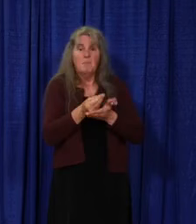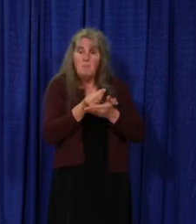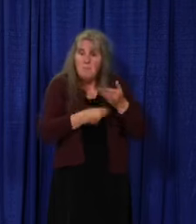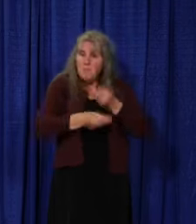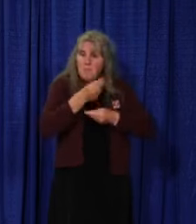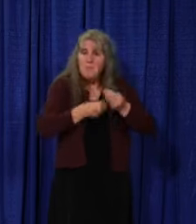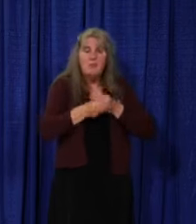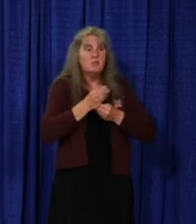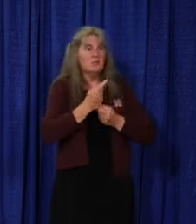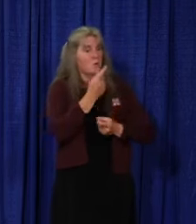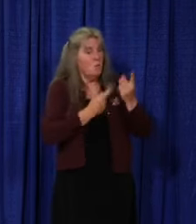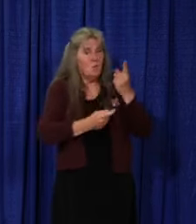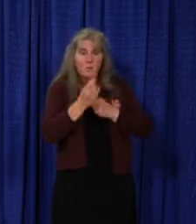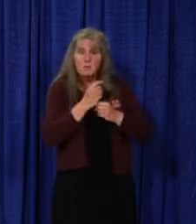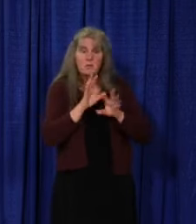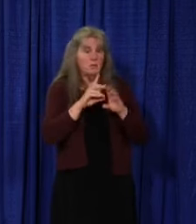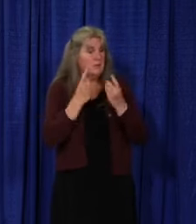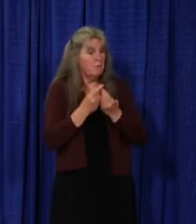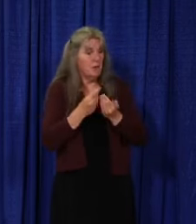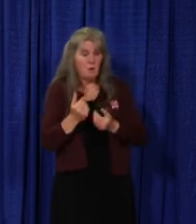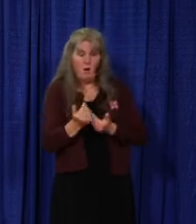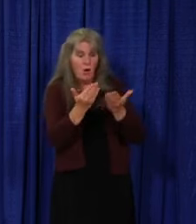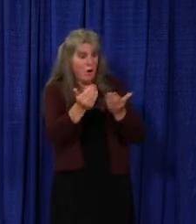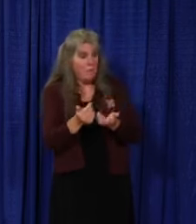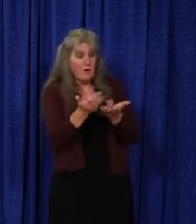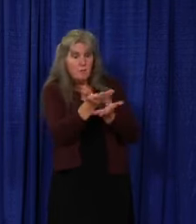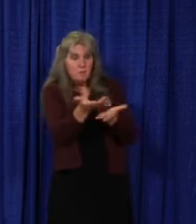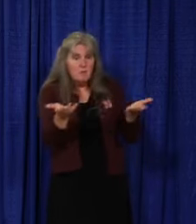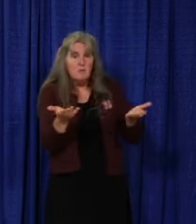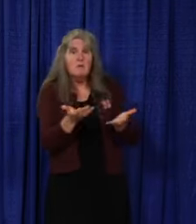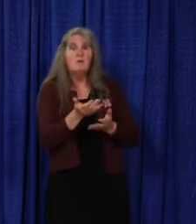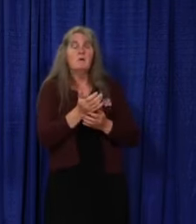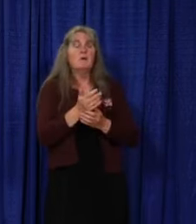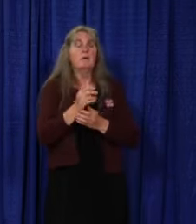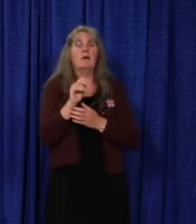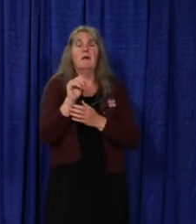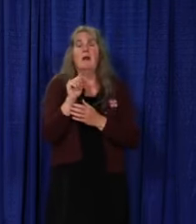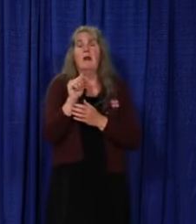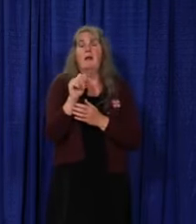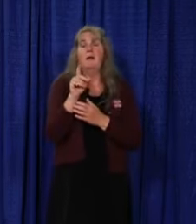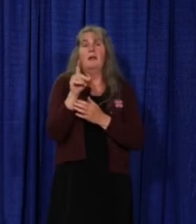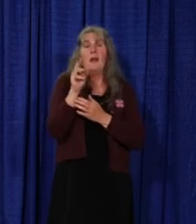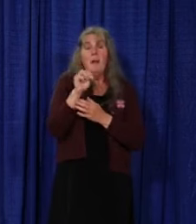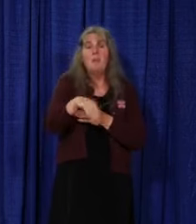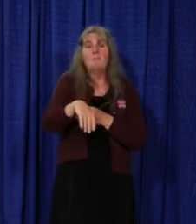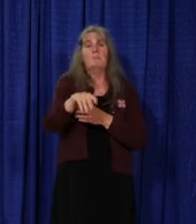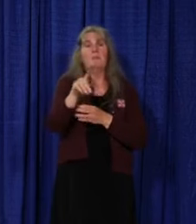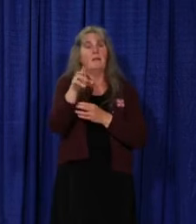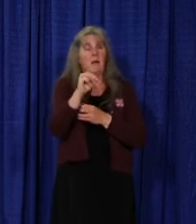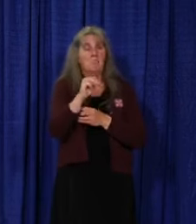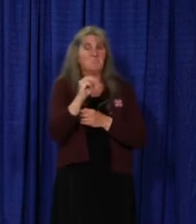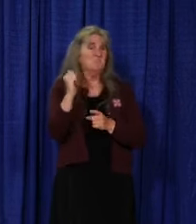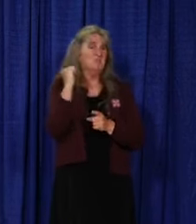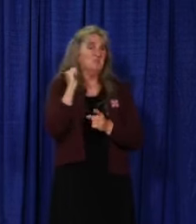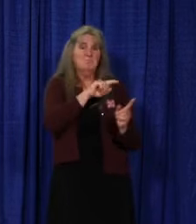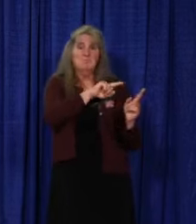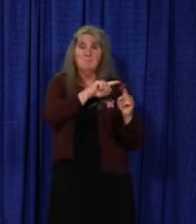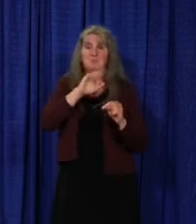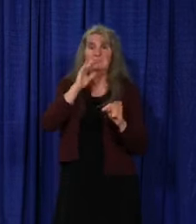budget, whatever they have in mind, with all the departments, Assistant and deputy ministers available. They refused to come in for